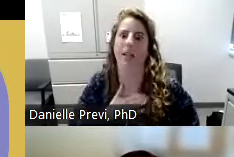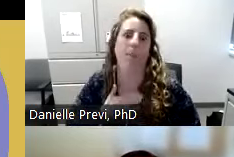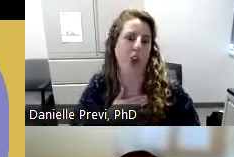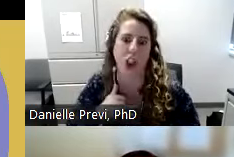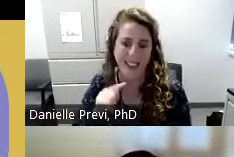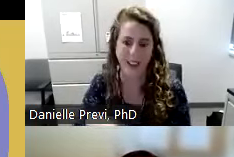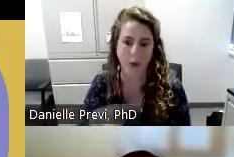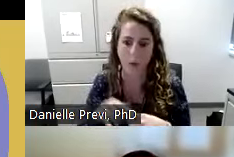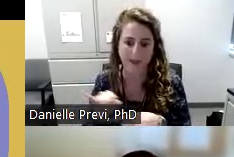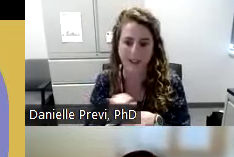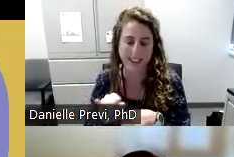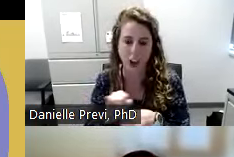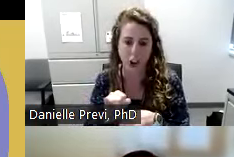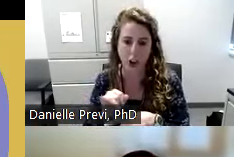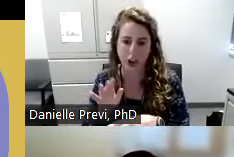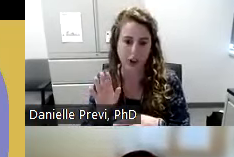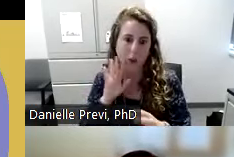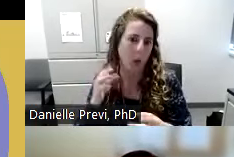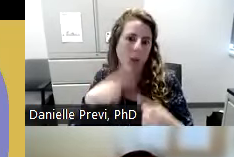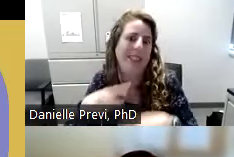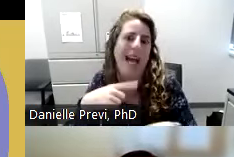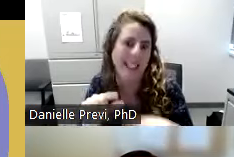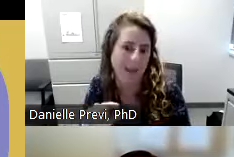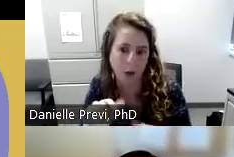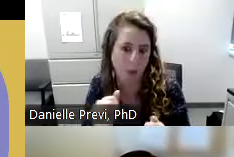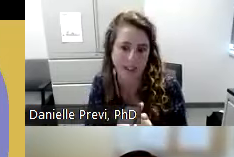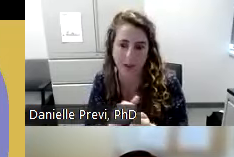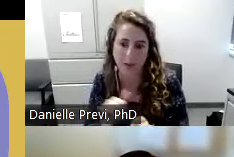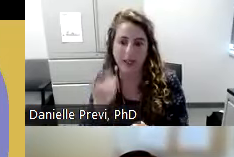that I see, they have told me that they really appreciate it when, for example, the intern knows